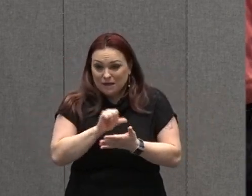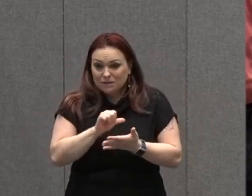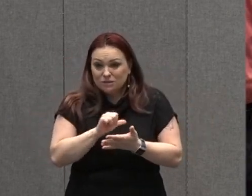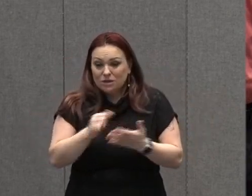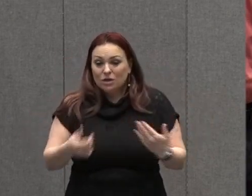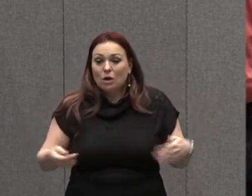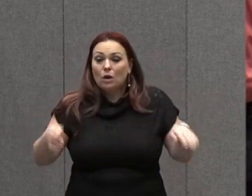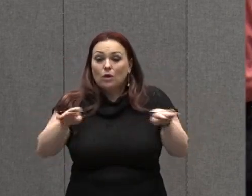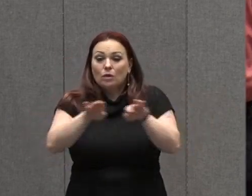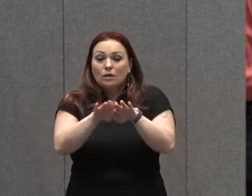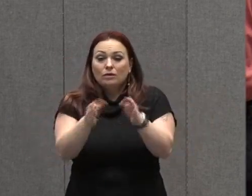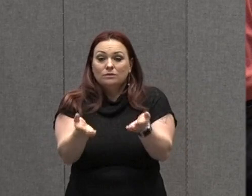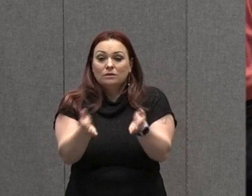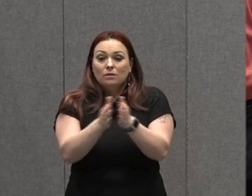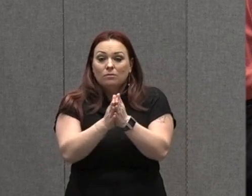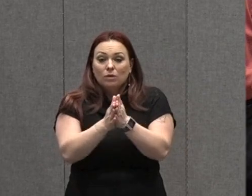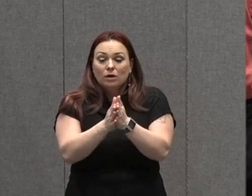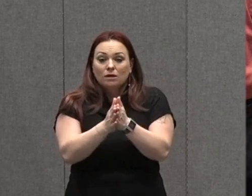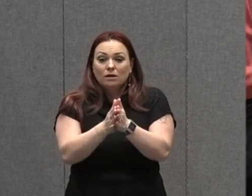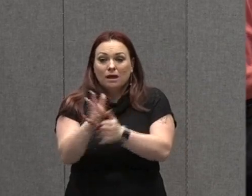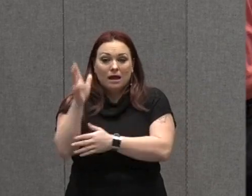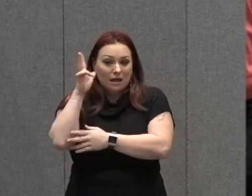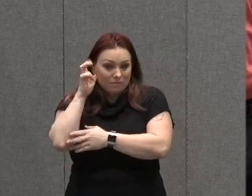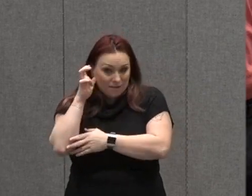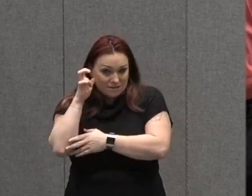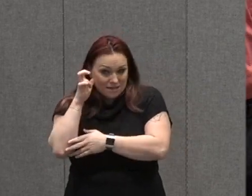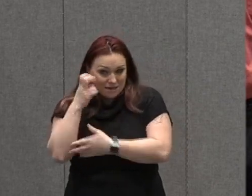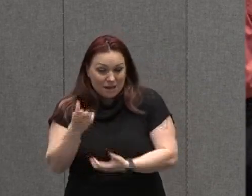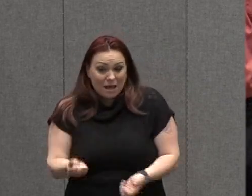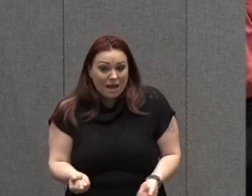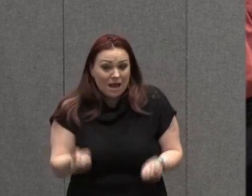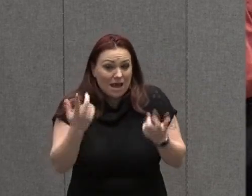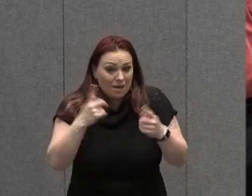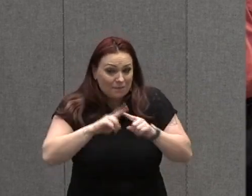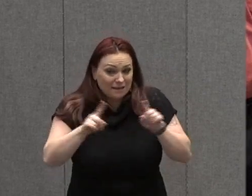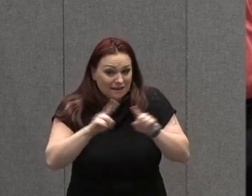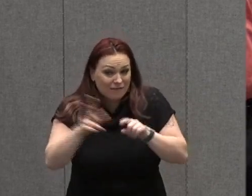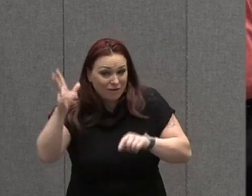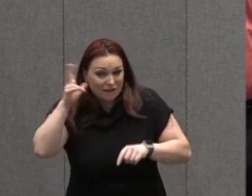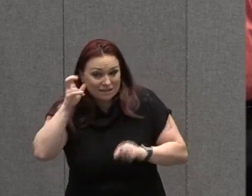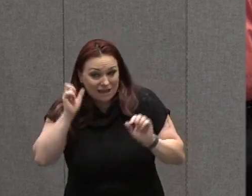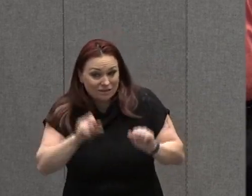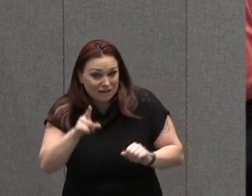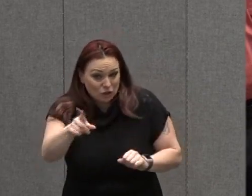close the book and listen. How many different sounds can you hear right now?